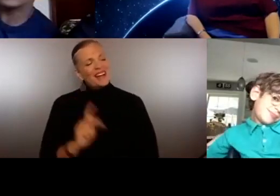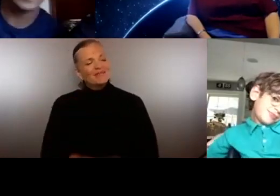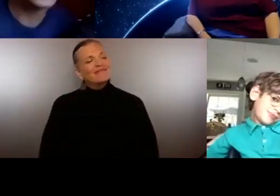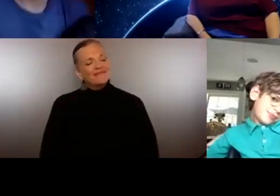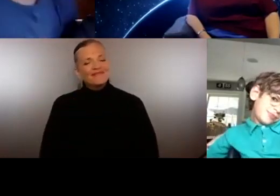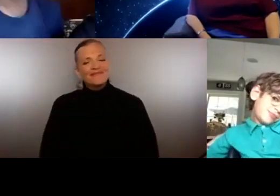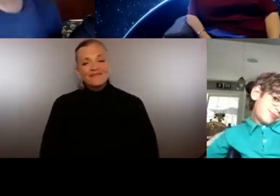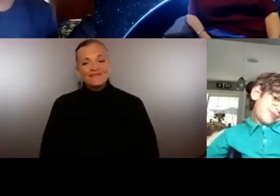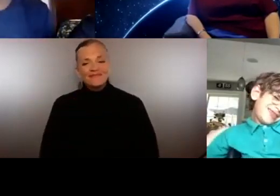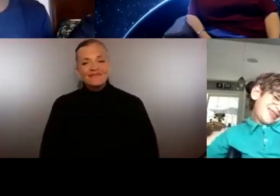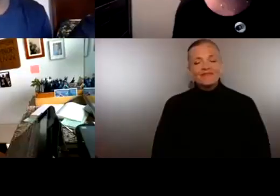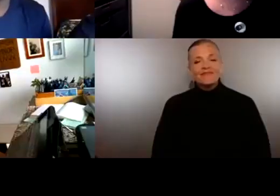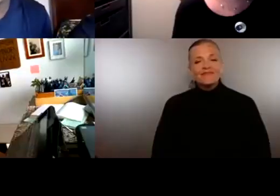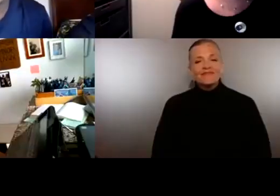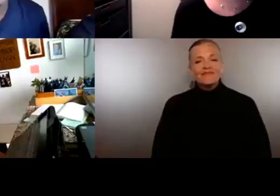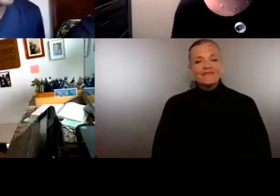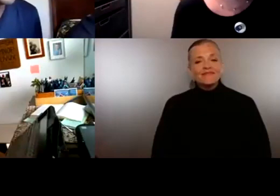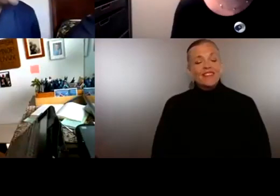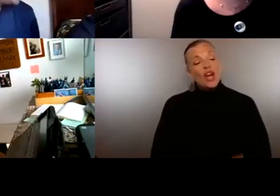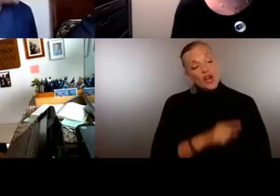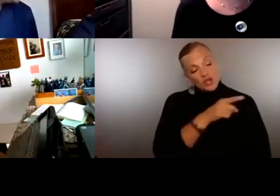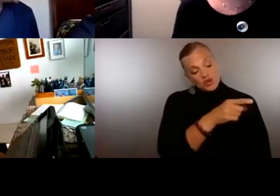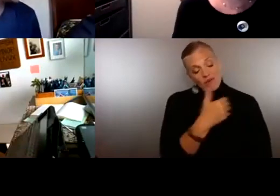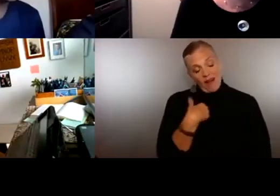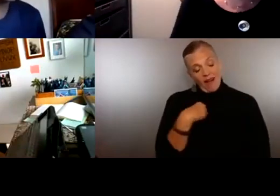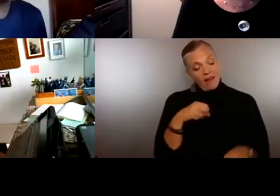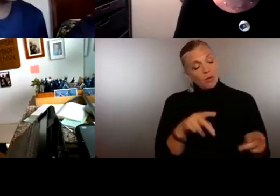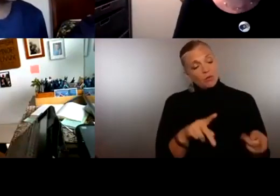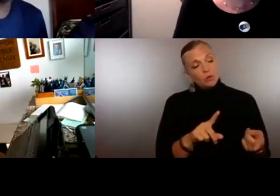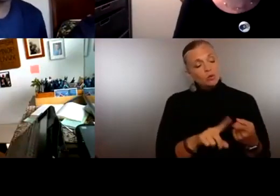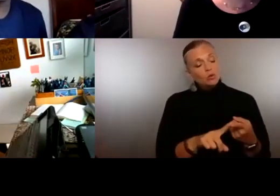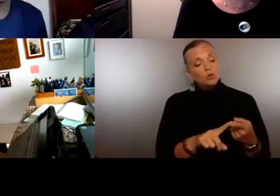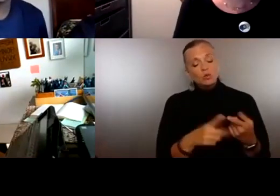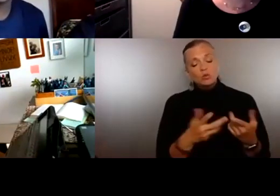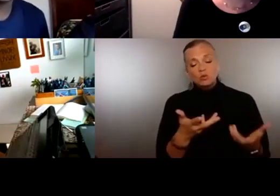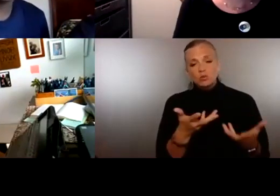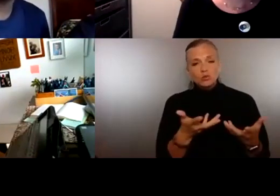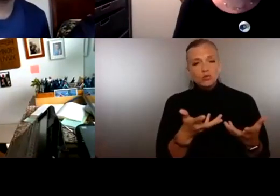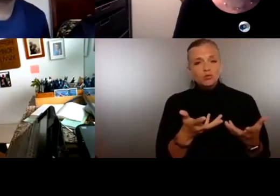Do you have an opportunity to talk to other kids